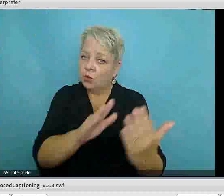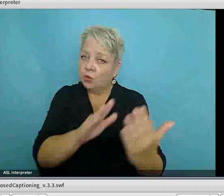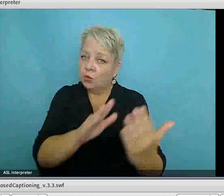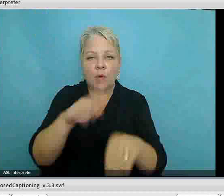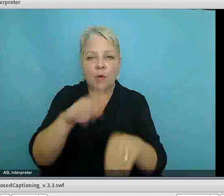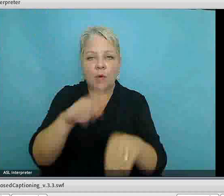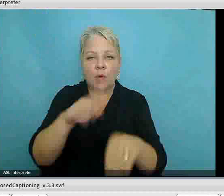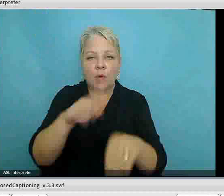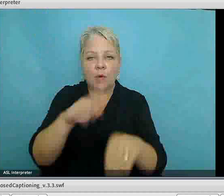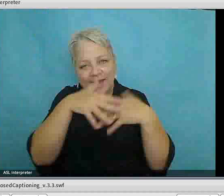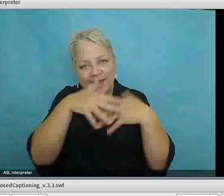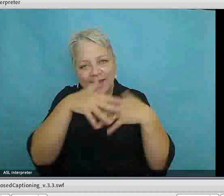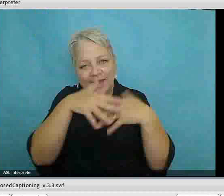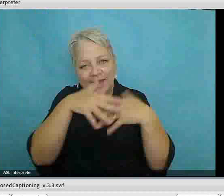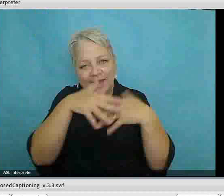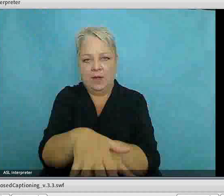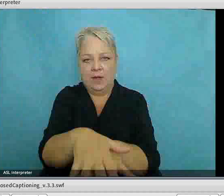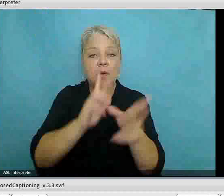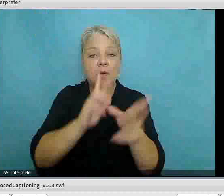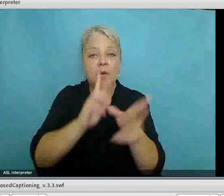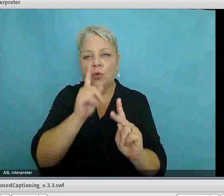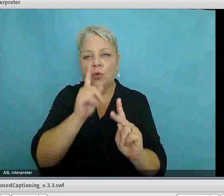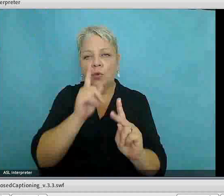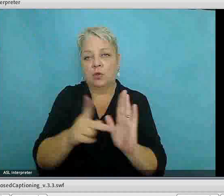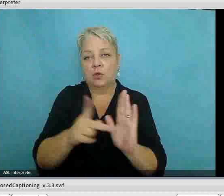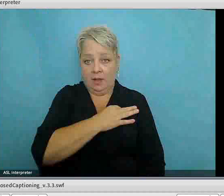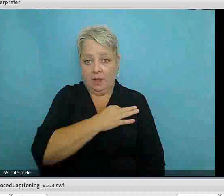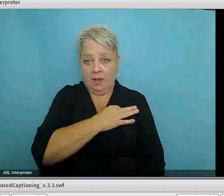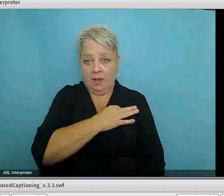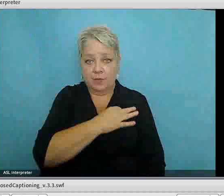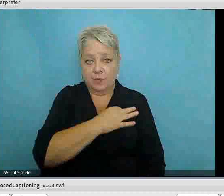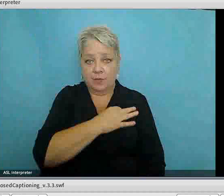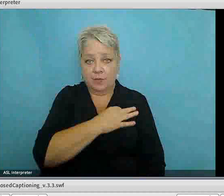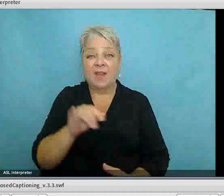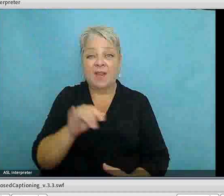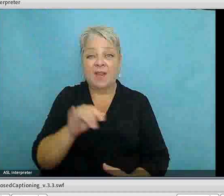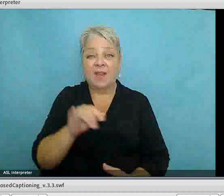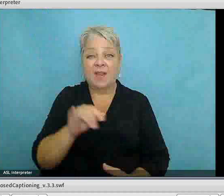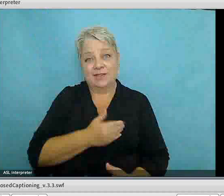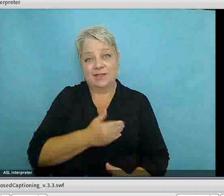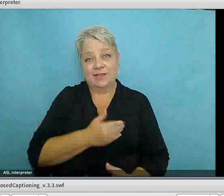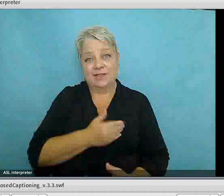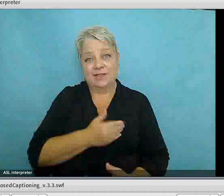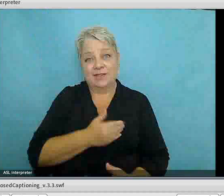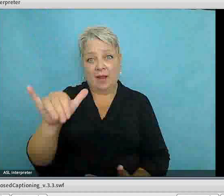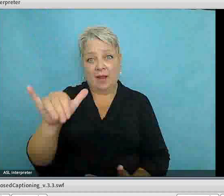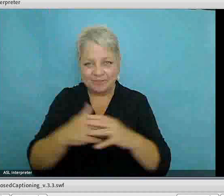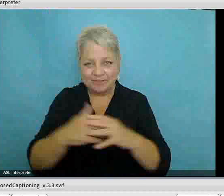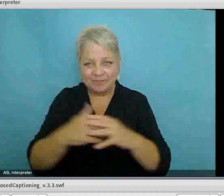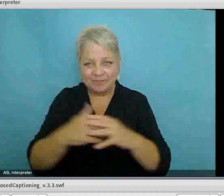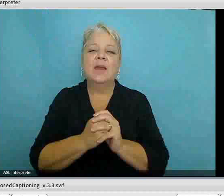We hope that -- and we will monitor very carefully to see if it is successful, if it is making